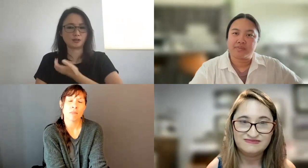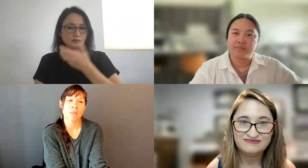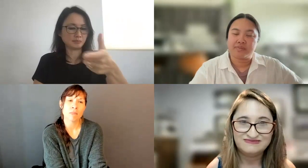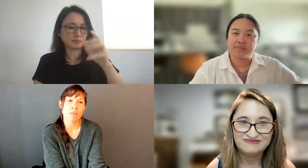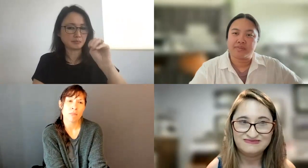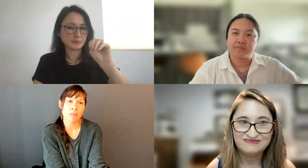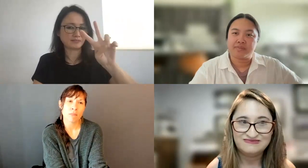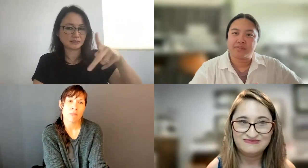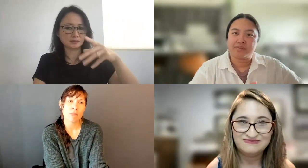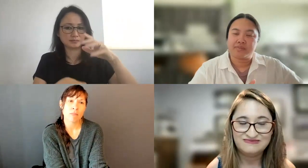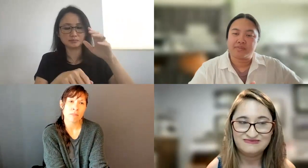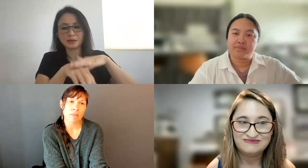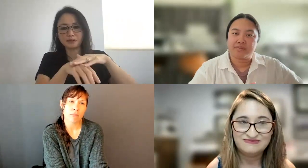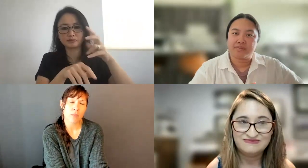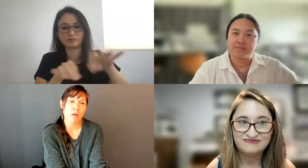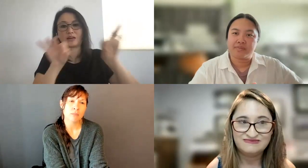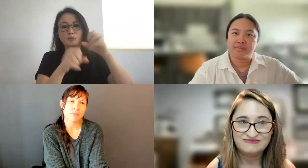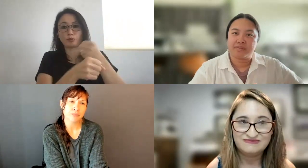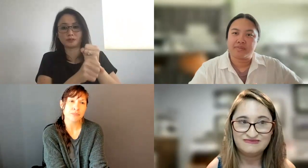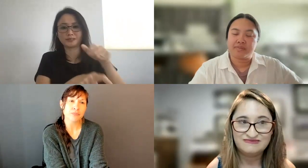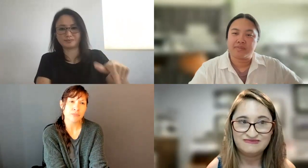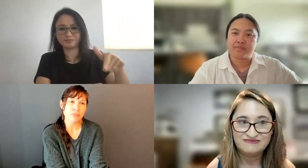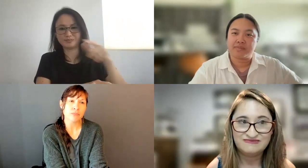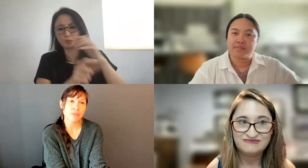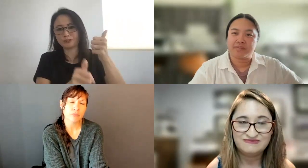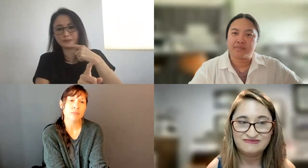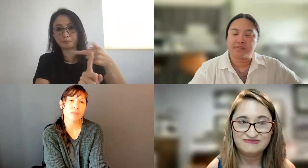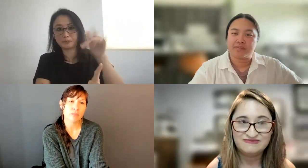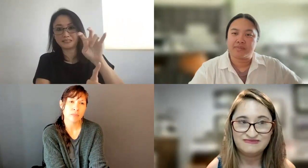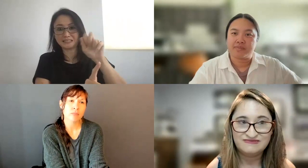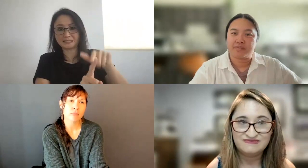and focus on really our MVP, the minimum value product